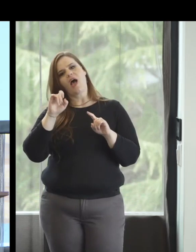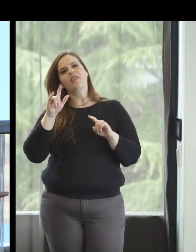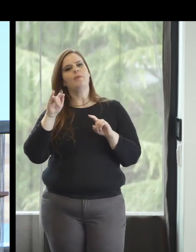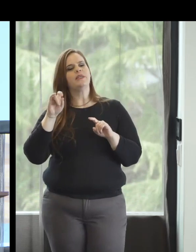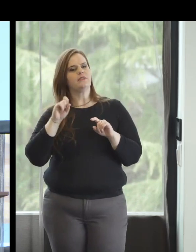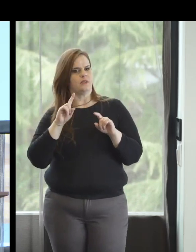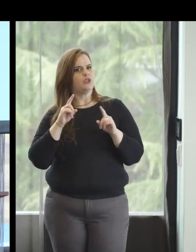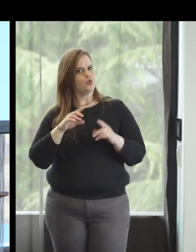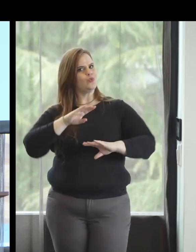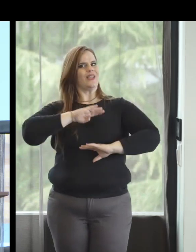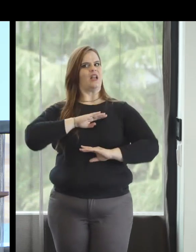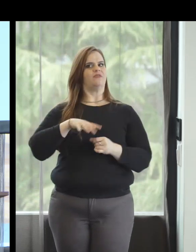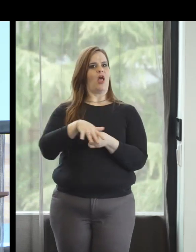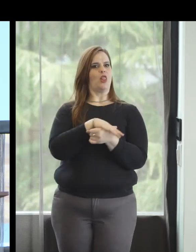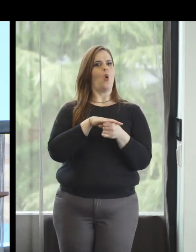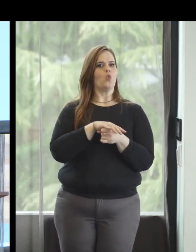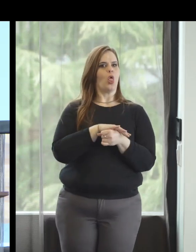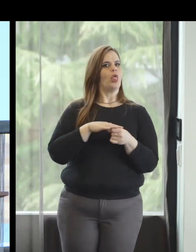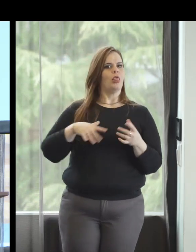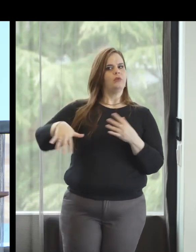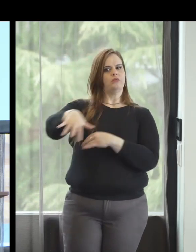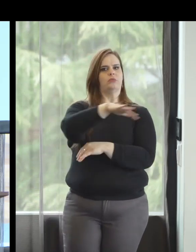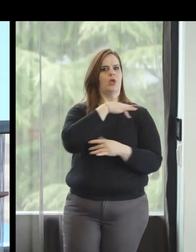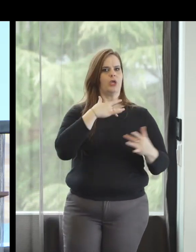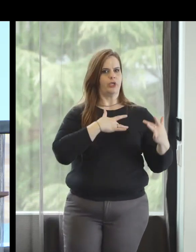local regional concerns but once you have at that line